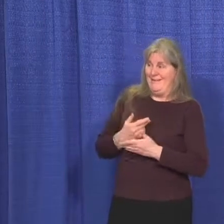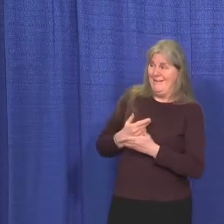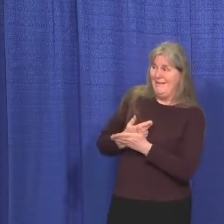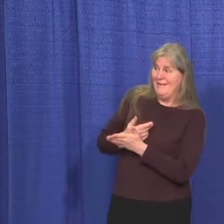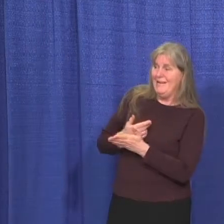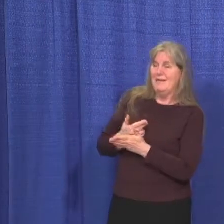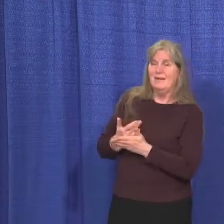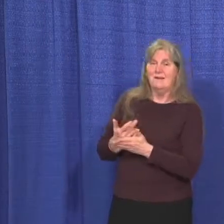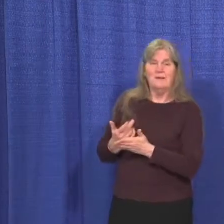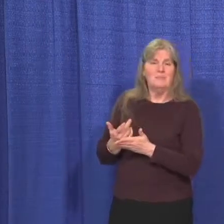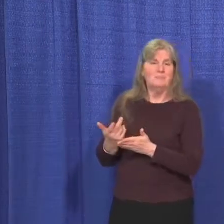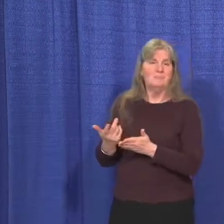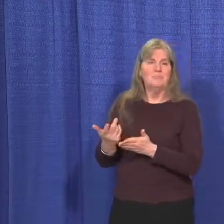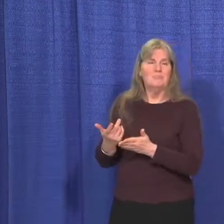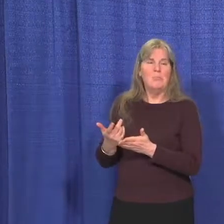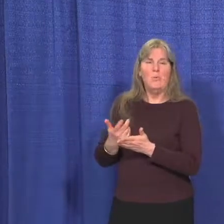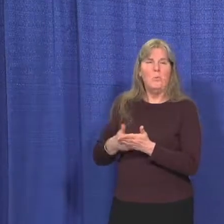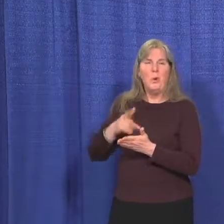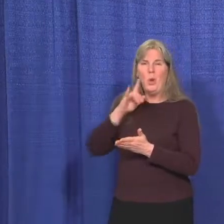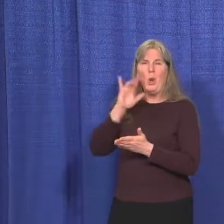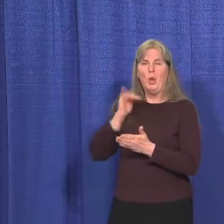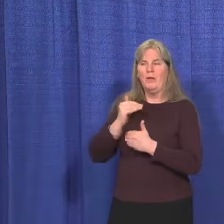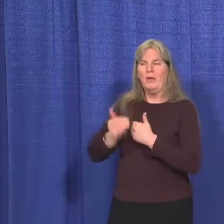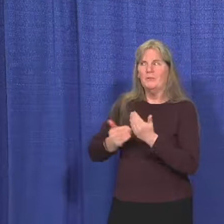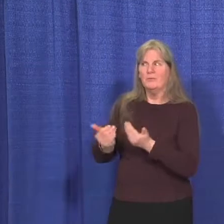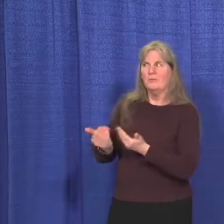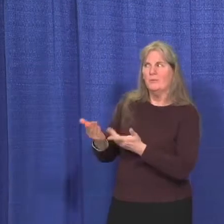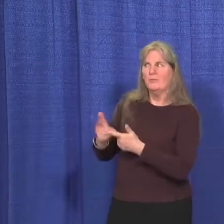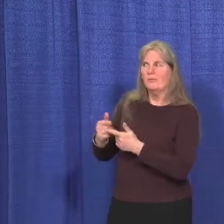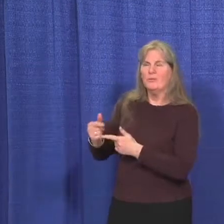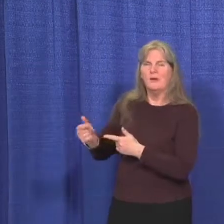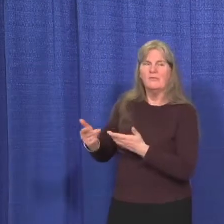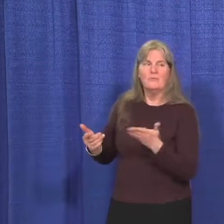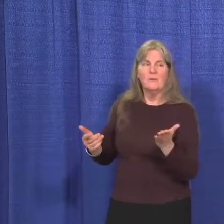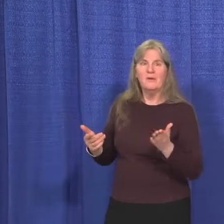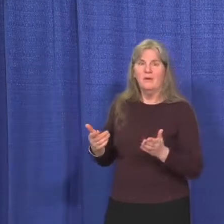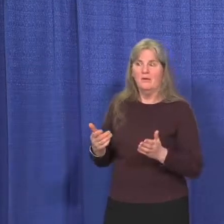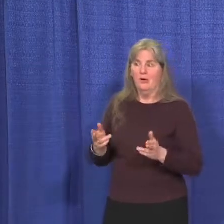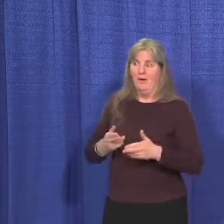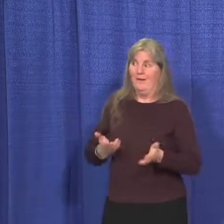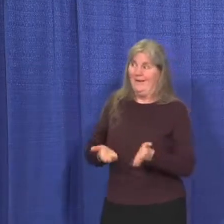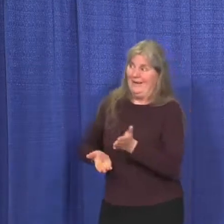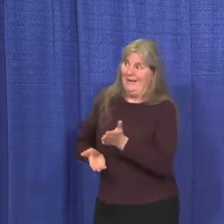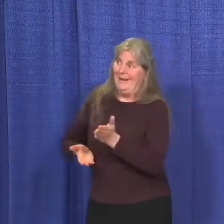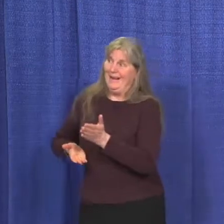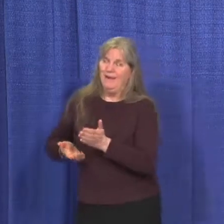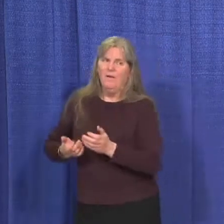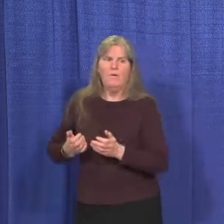right now, to come up with these recommendations, what will that process look likely are you